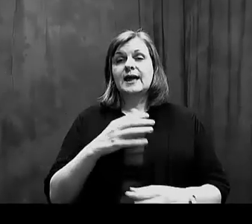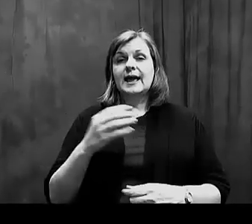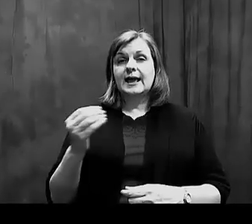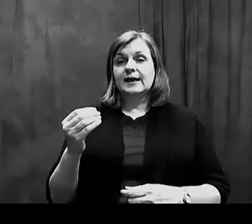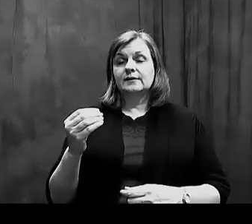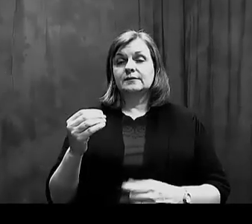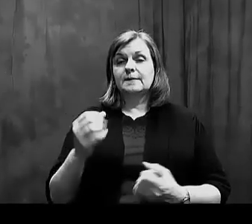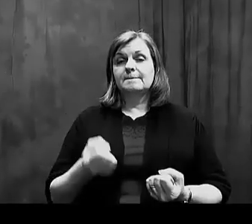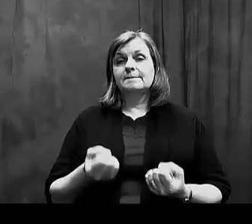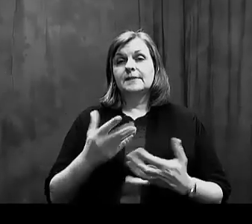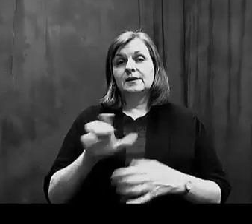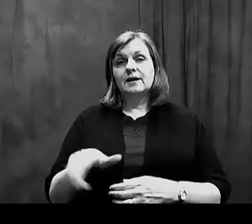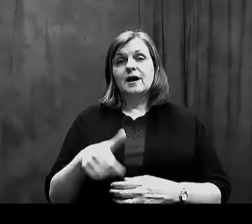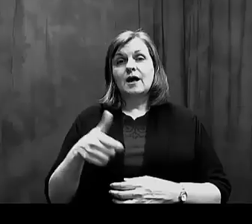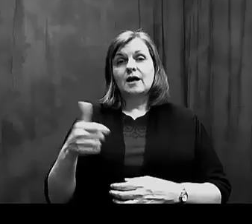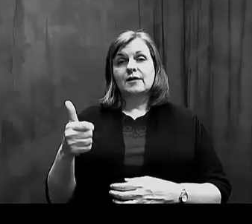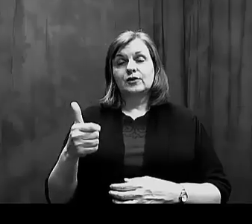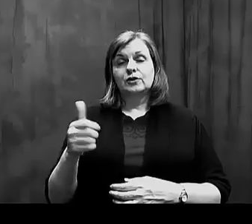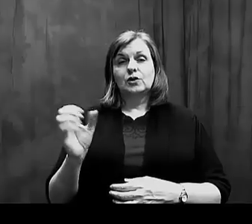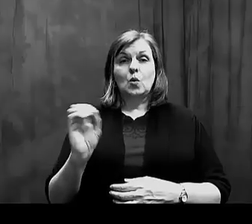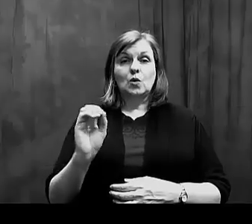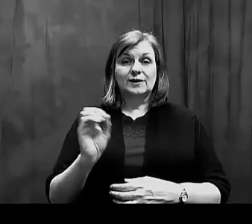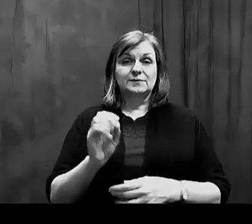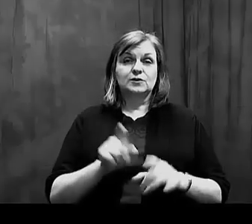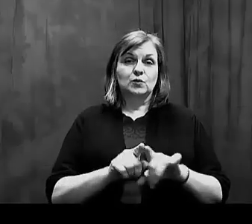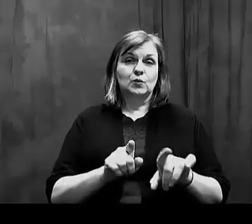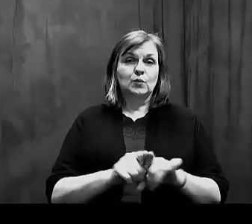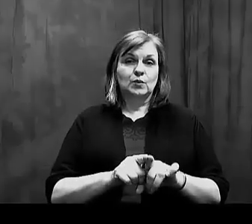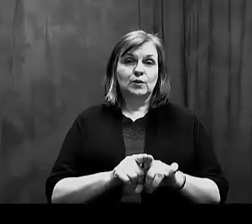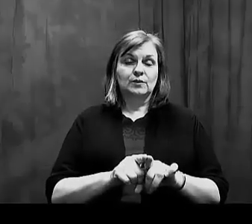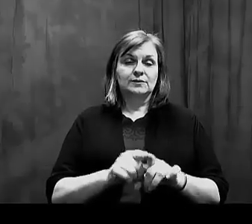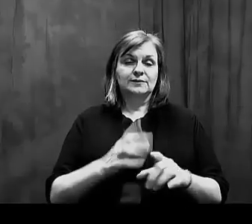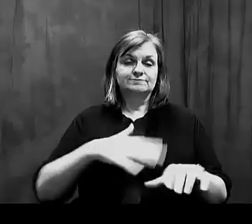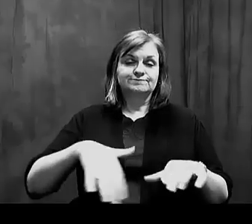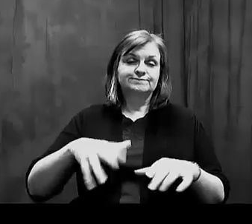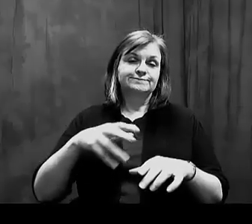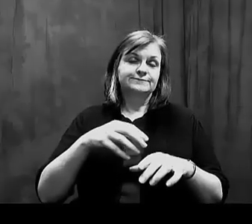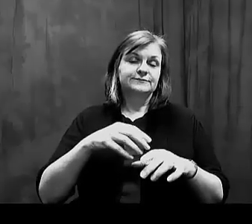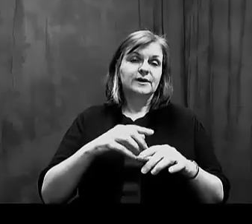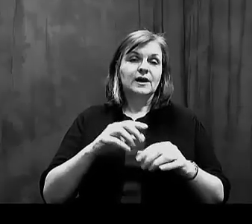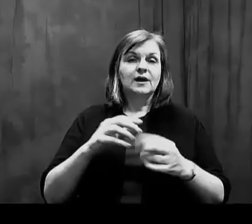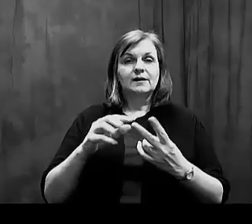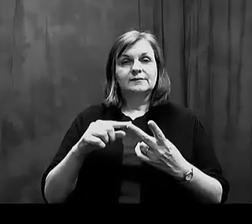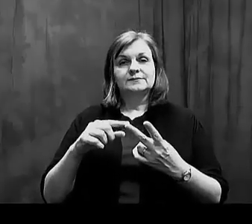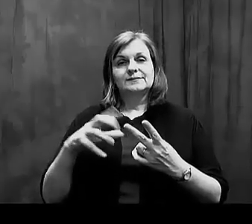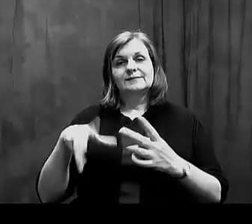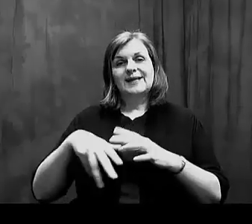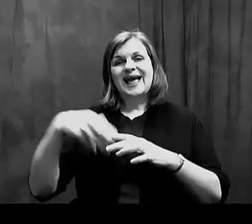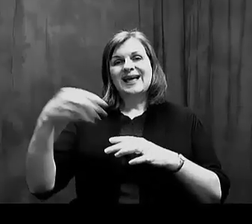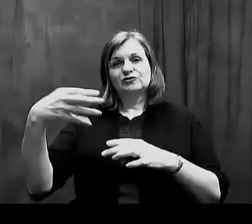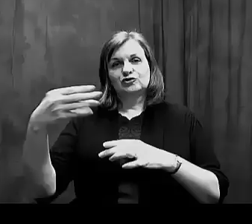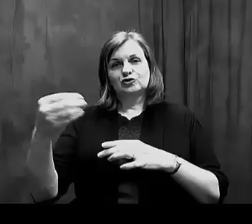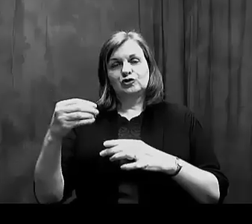this is species dependent